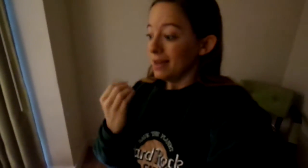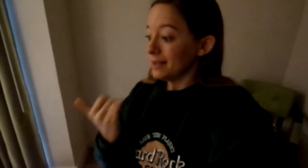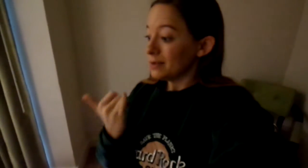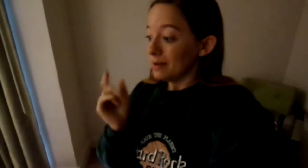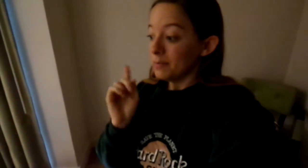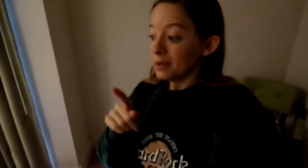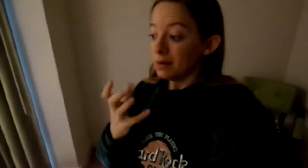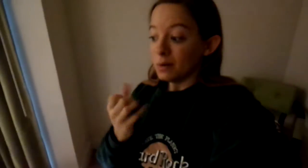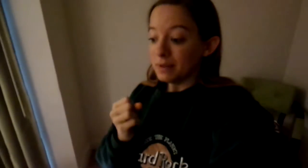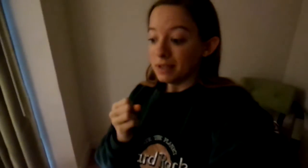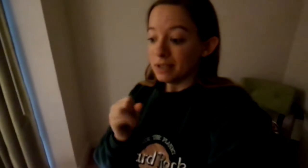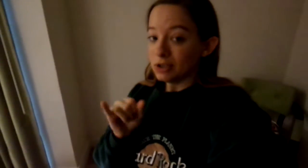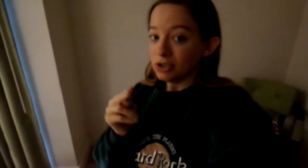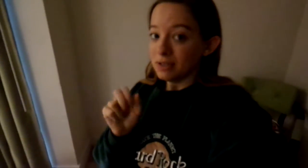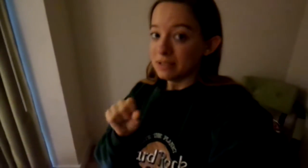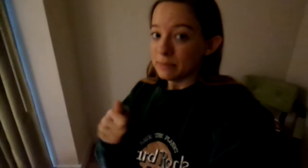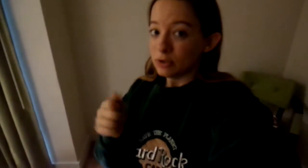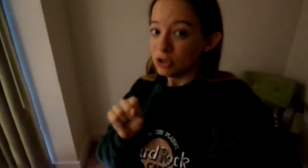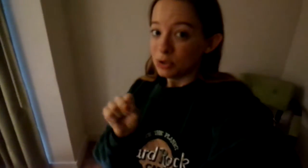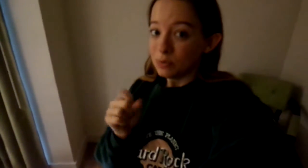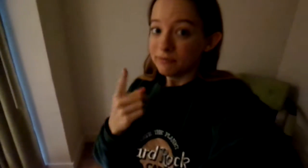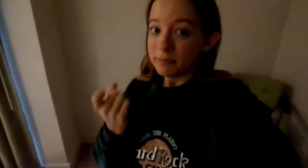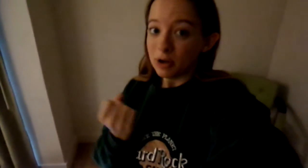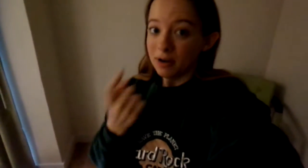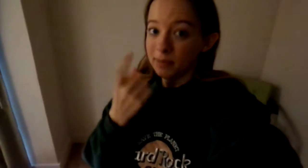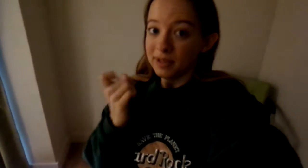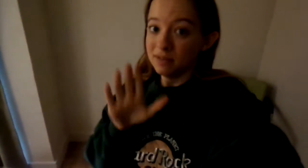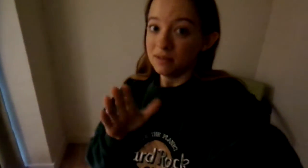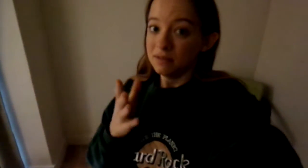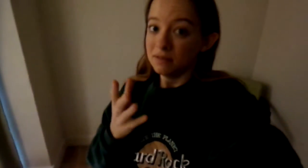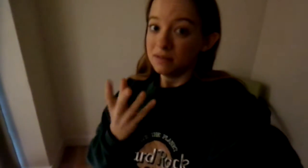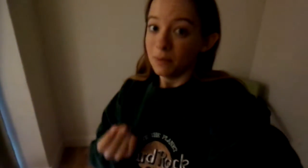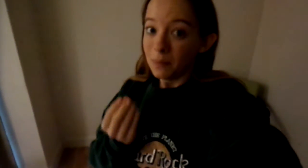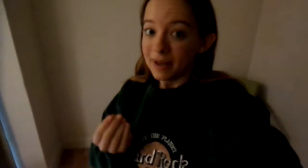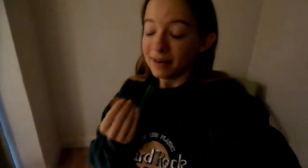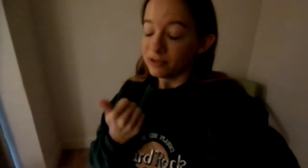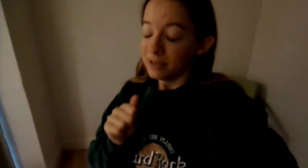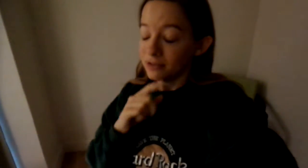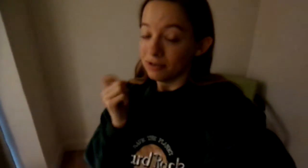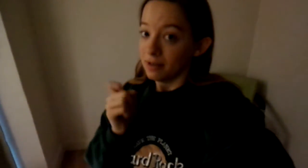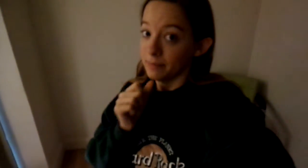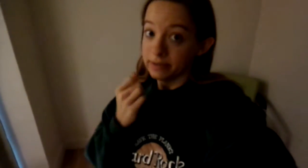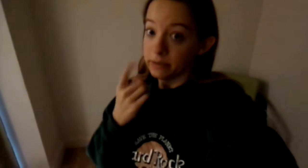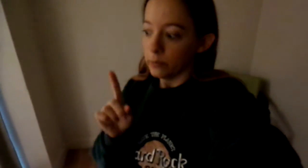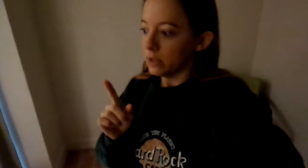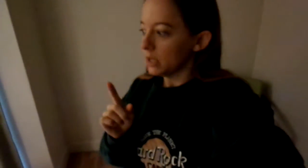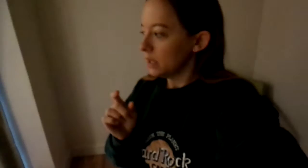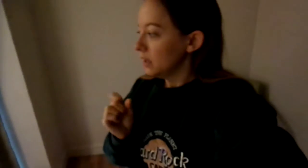So now I'm going to go and get Jenna some other shoes from the car because her's are wet. I tried to dry them but it didn't work.